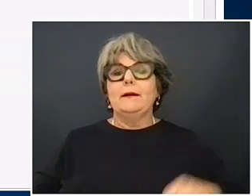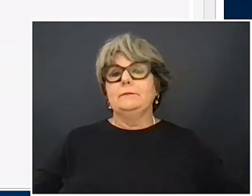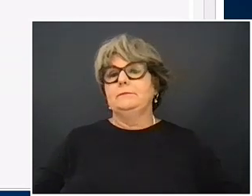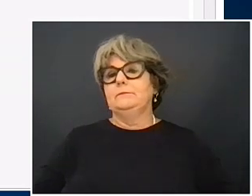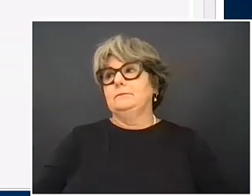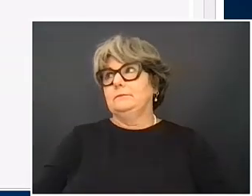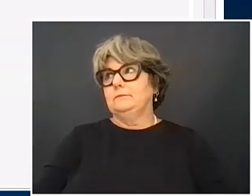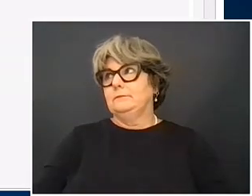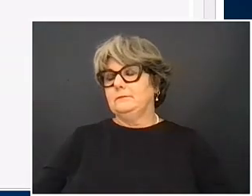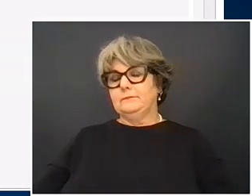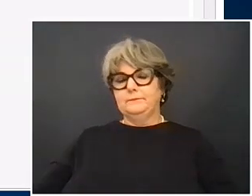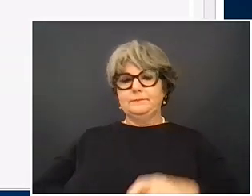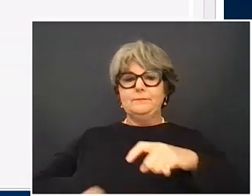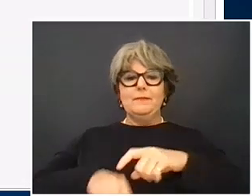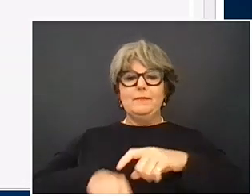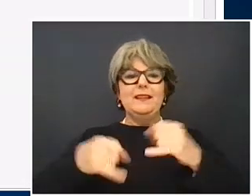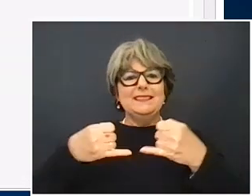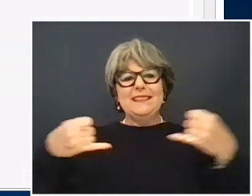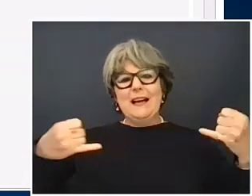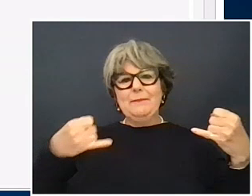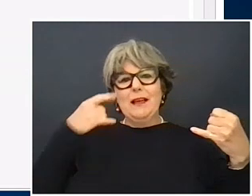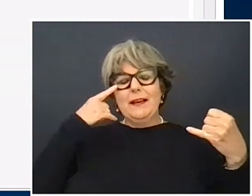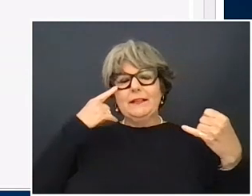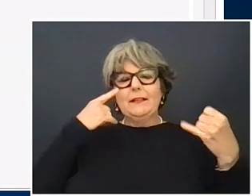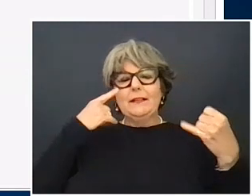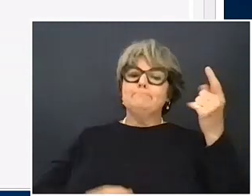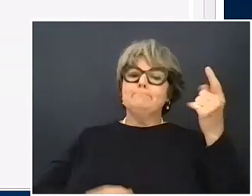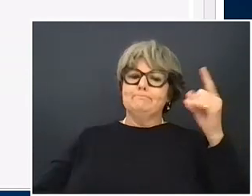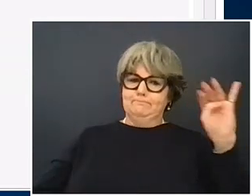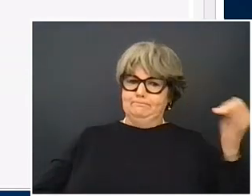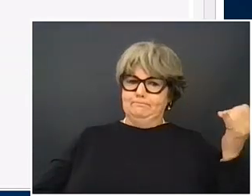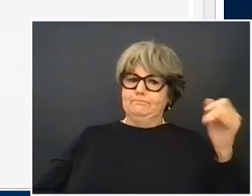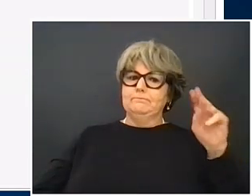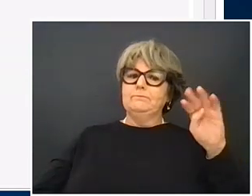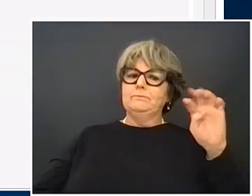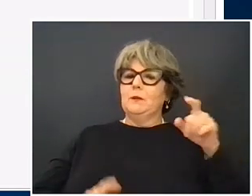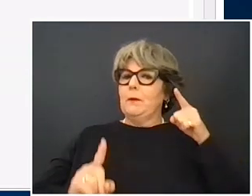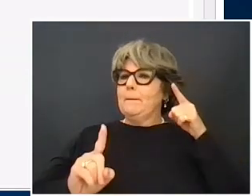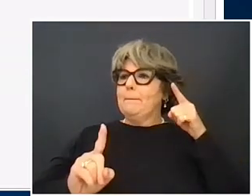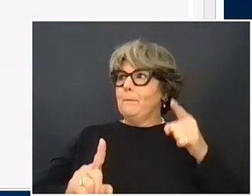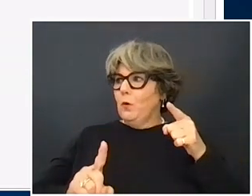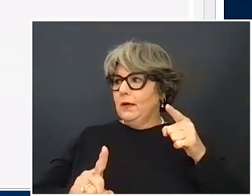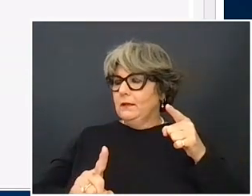unsympathetic to Jamie's point, but don't know how to deal with the fundamental